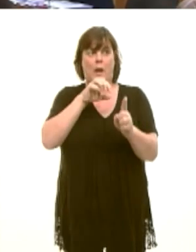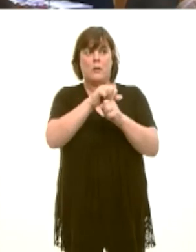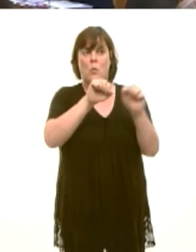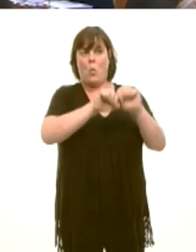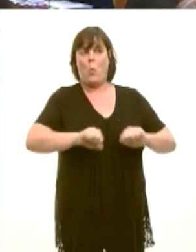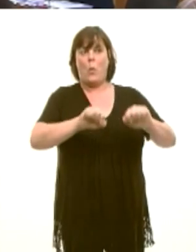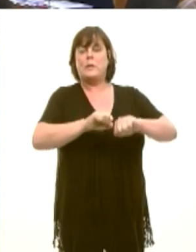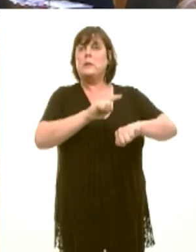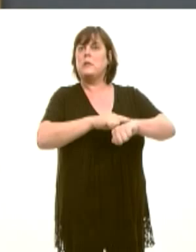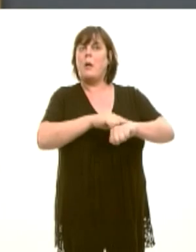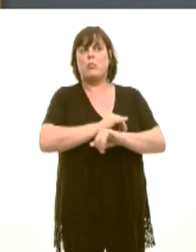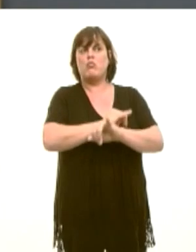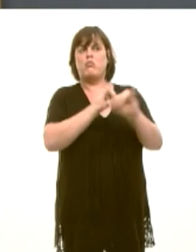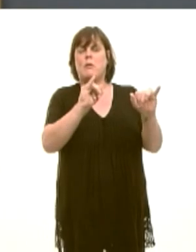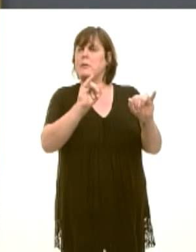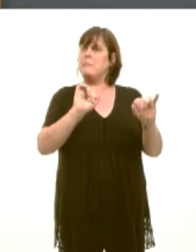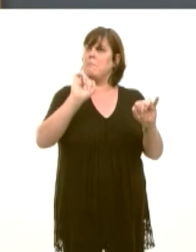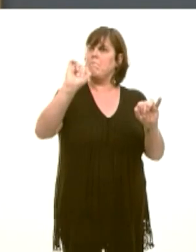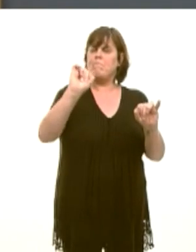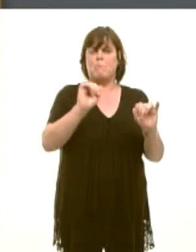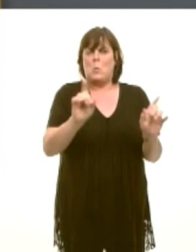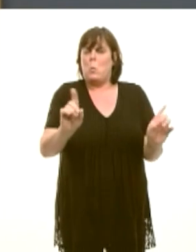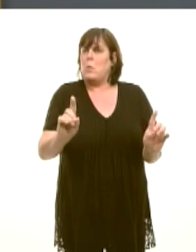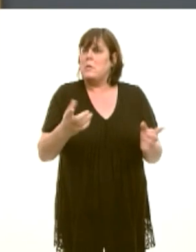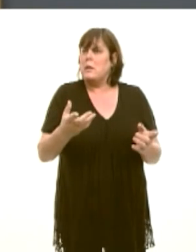times crisis that people are facing in this country, First Minister?